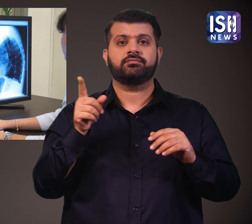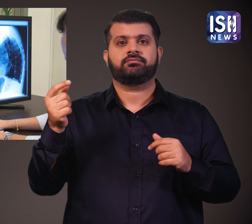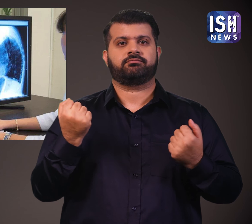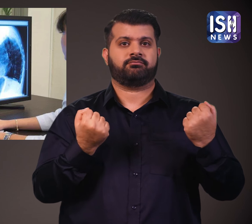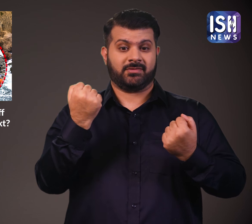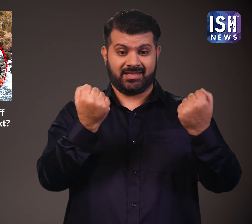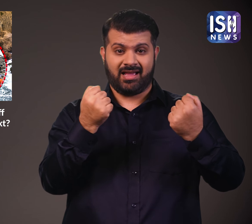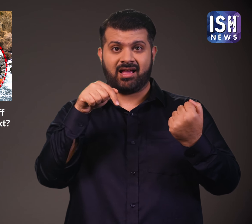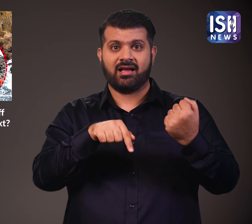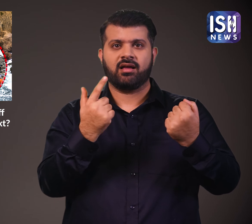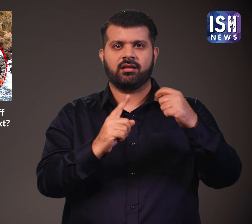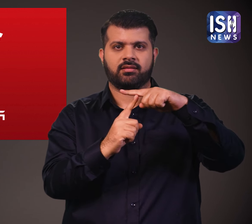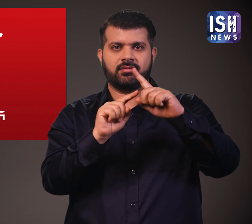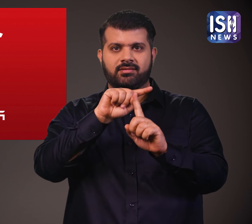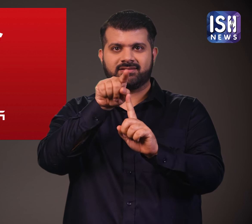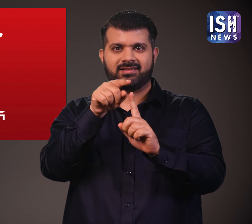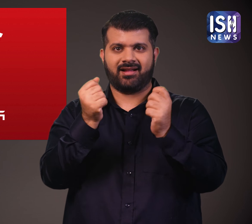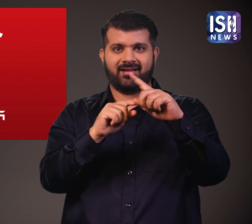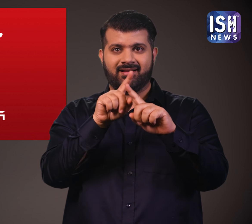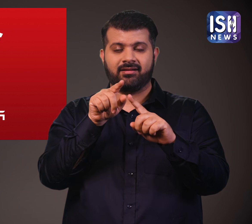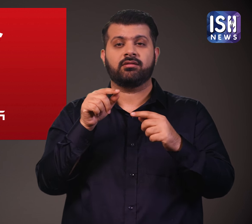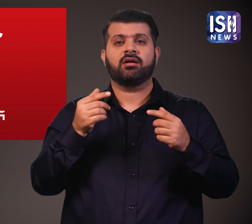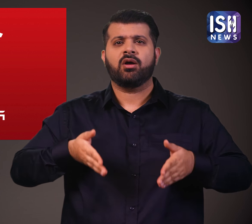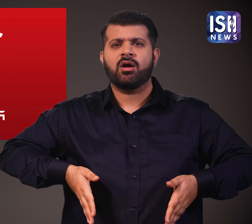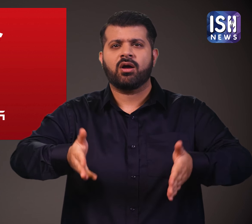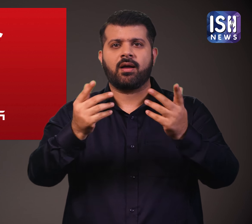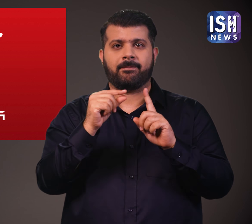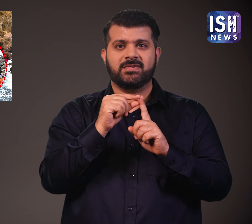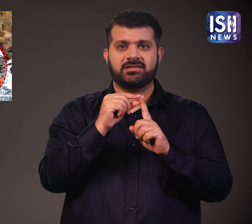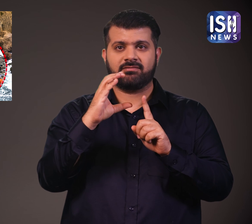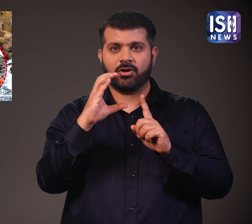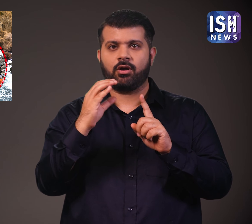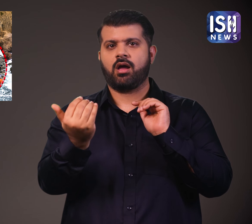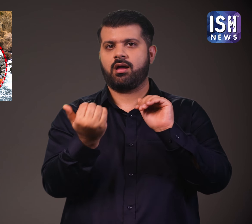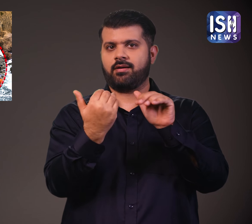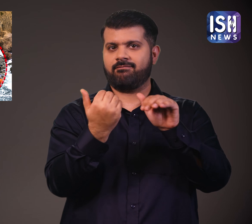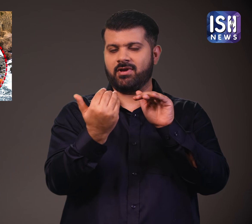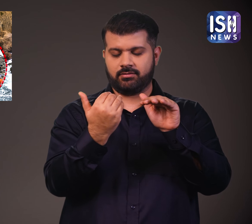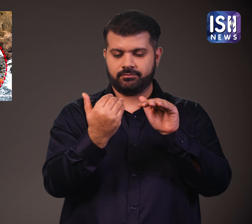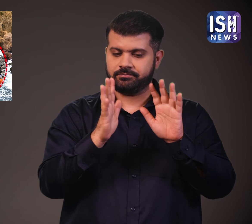was driving his Tesla on the Pacific Coast Highway.